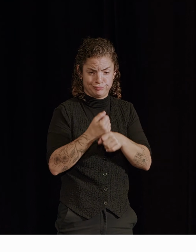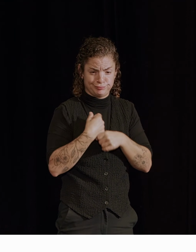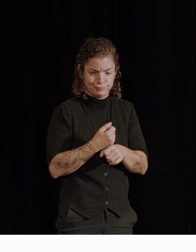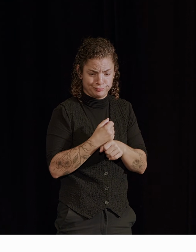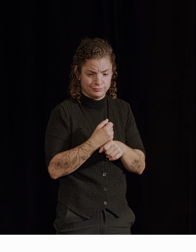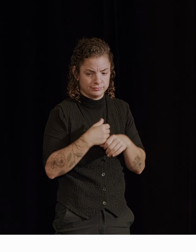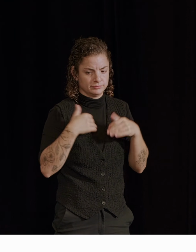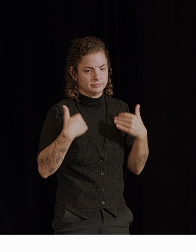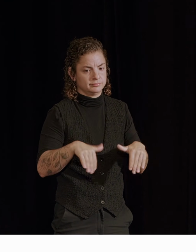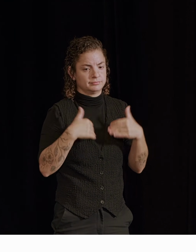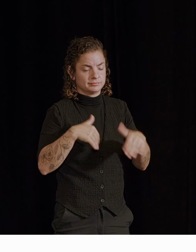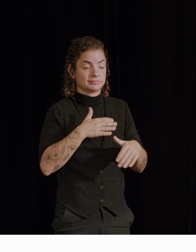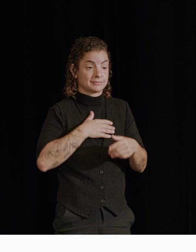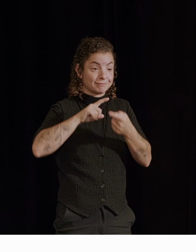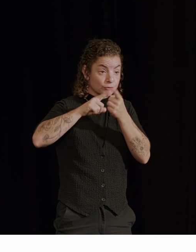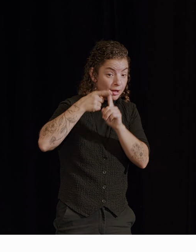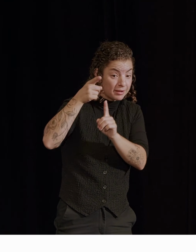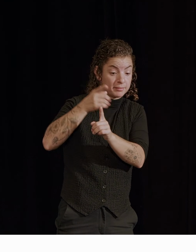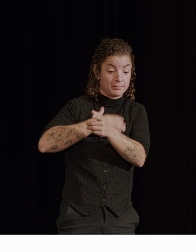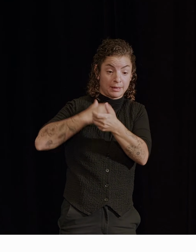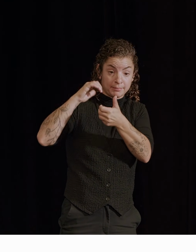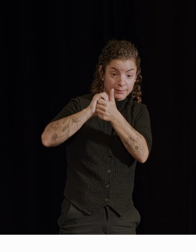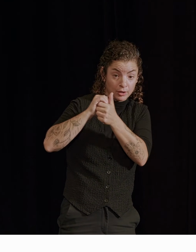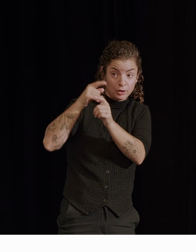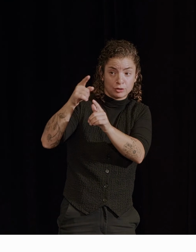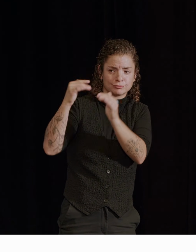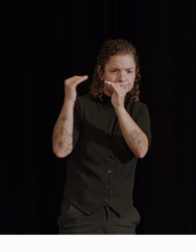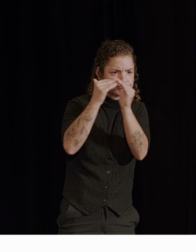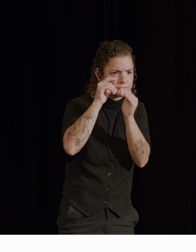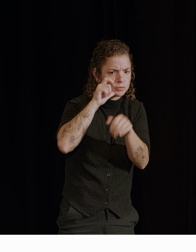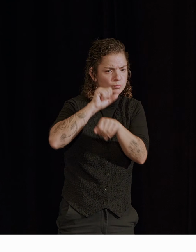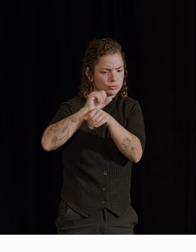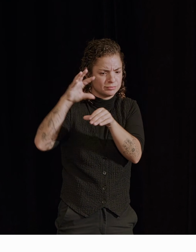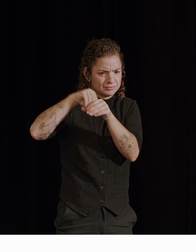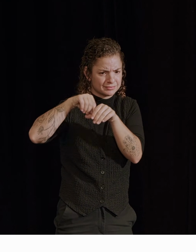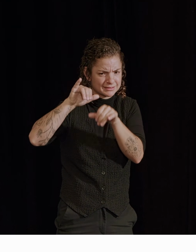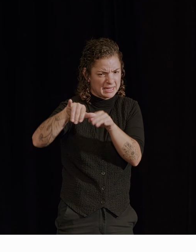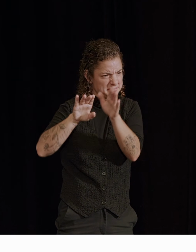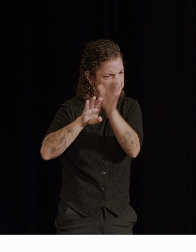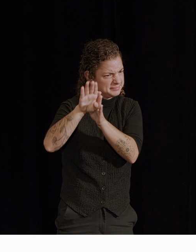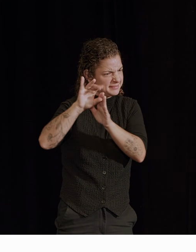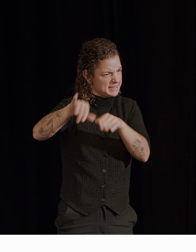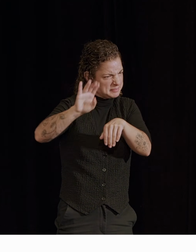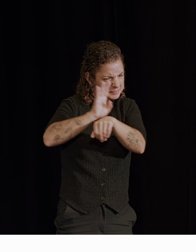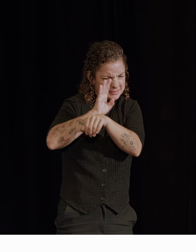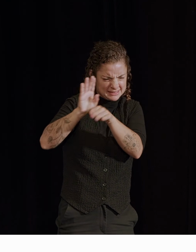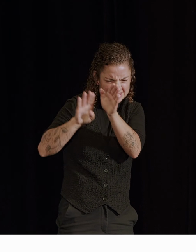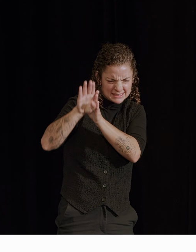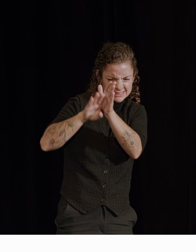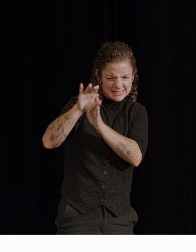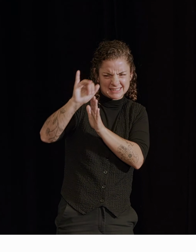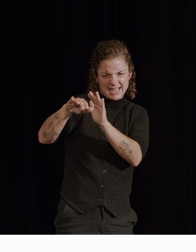that have built accessibility forward products that target just the community,